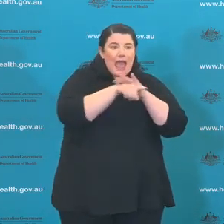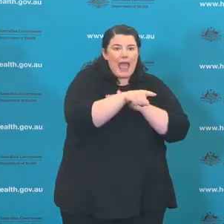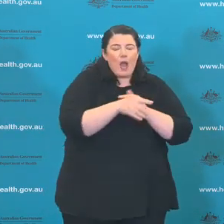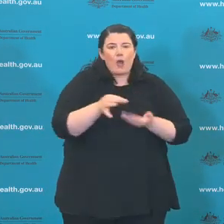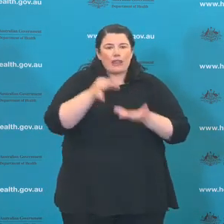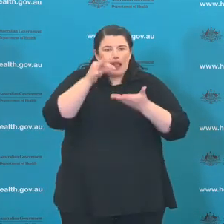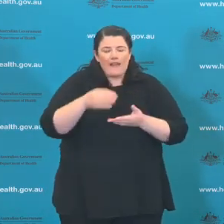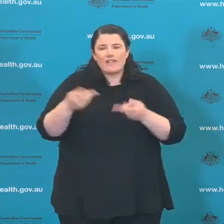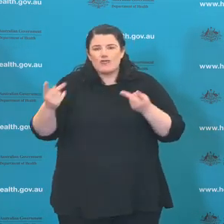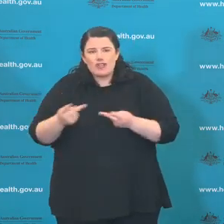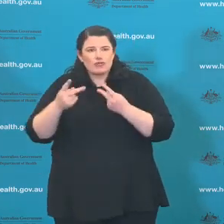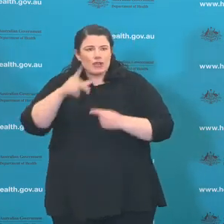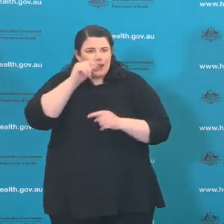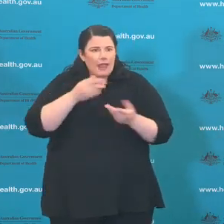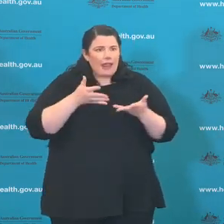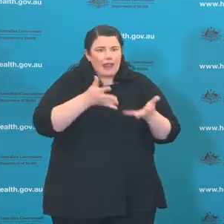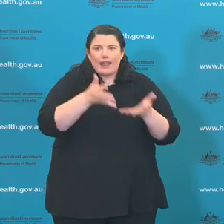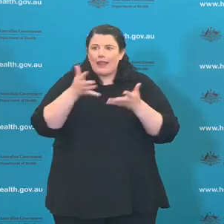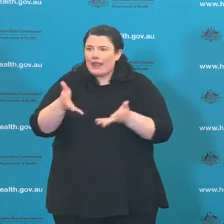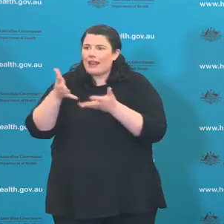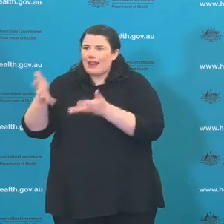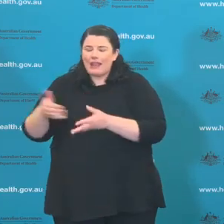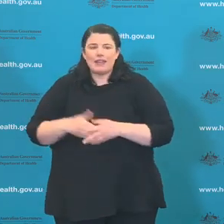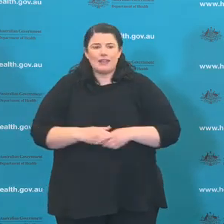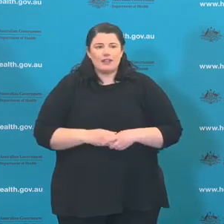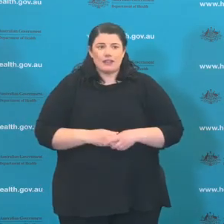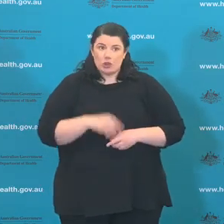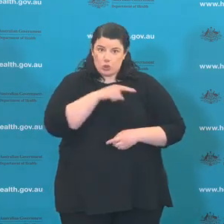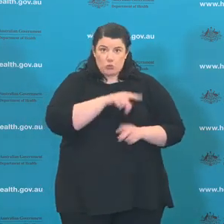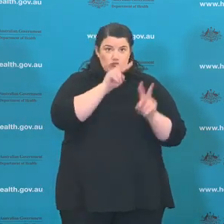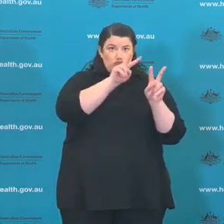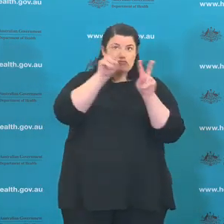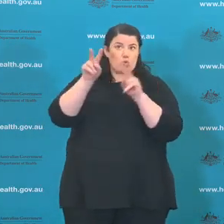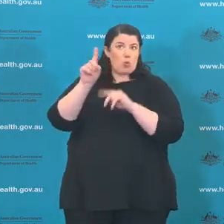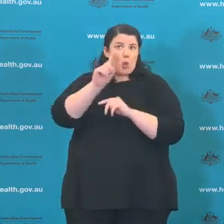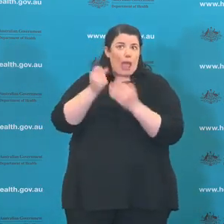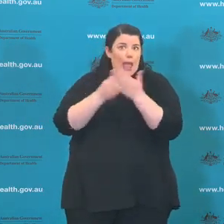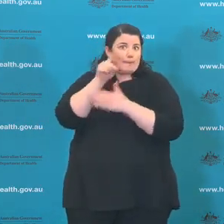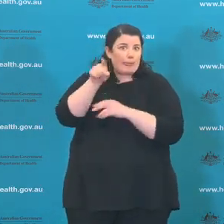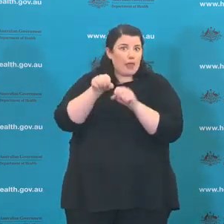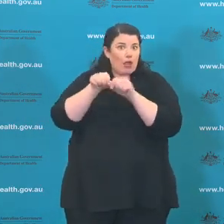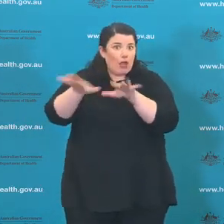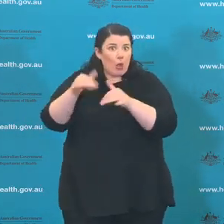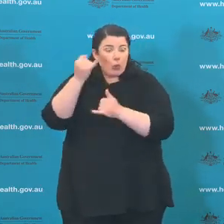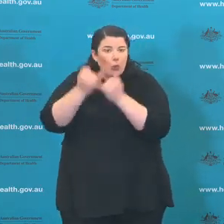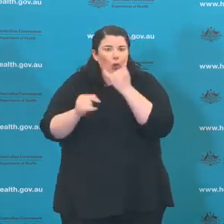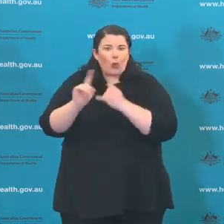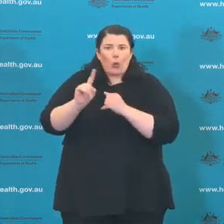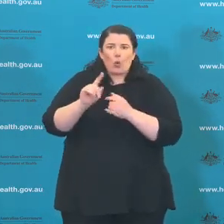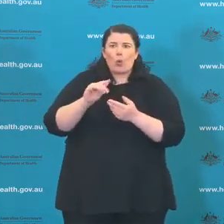Do you keep a close eye on how that goes as well as an indicator transfering that knowledge to